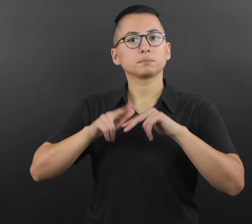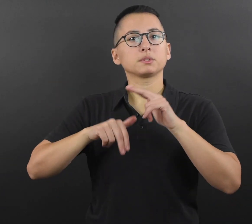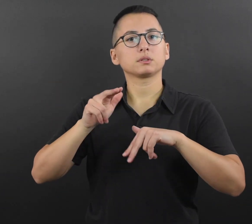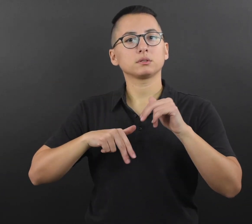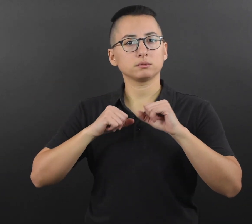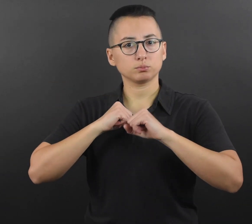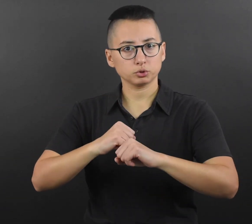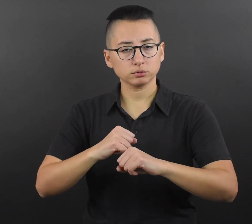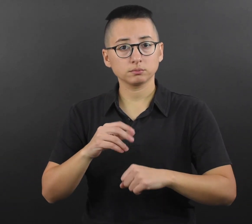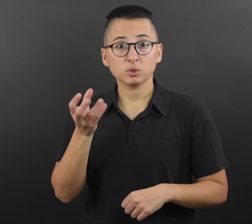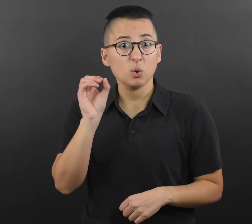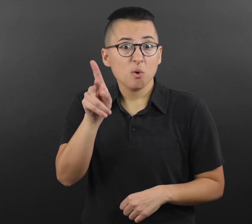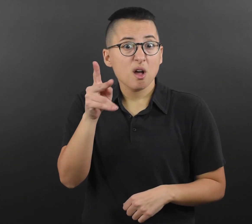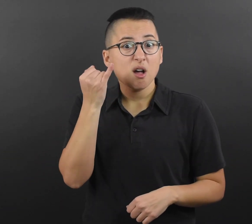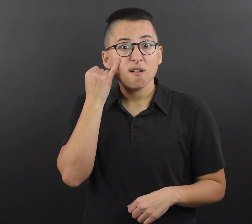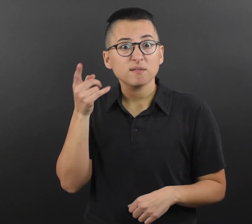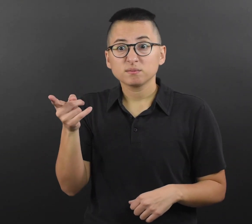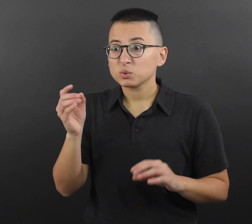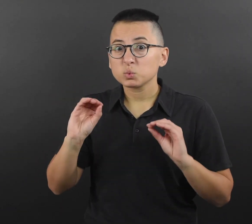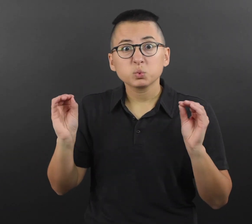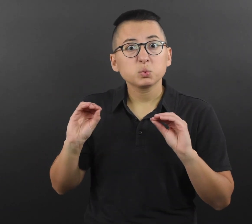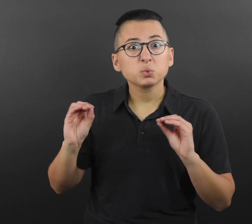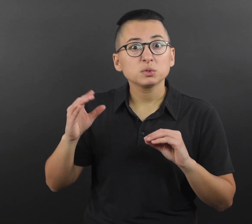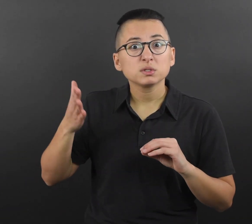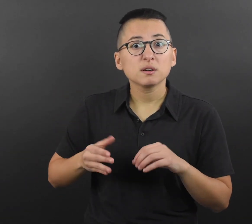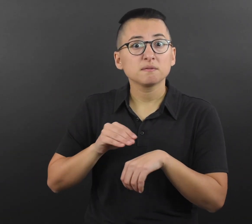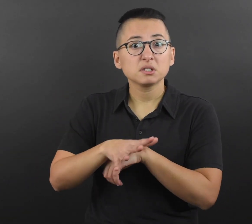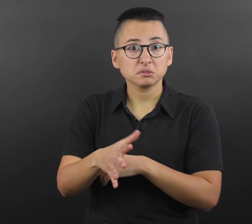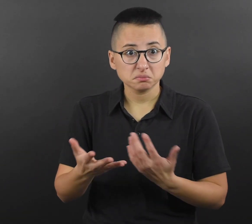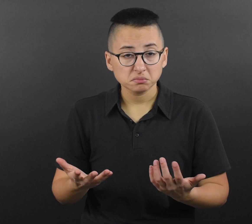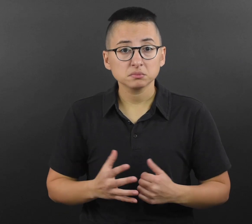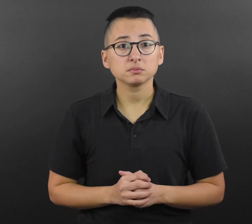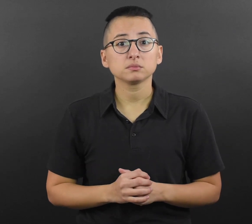their body is building protection. It is OK if they do not have side effects.